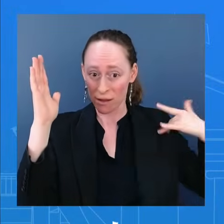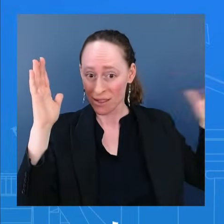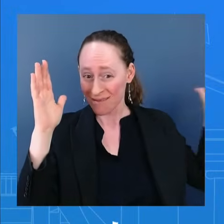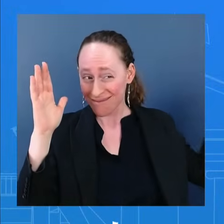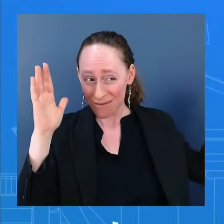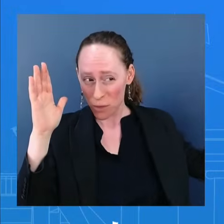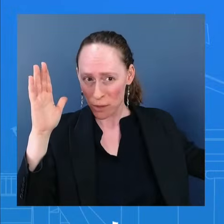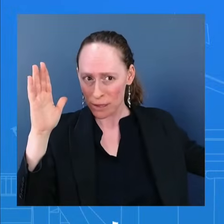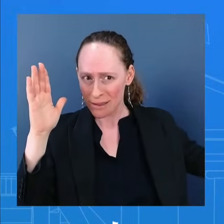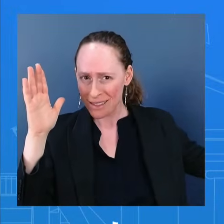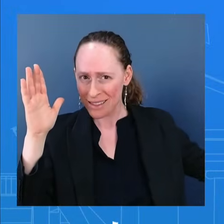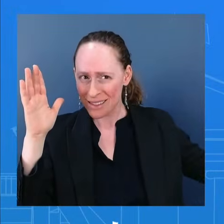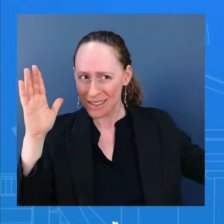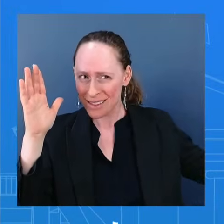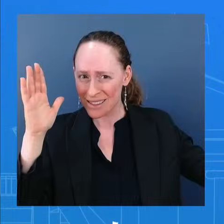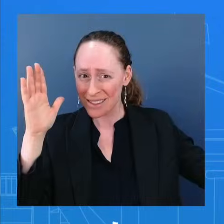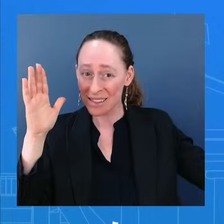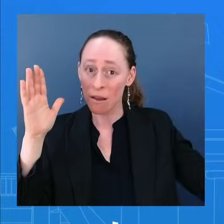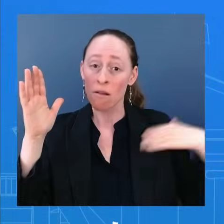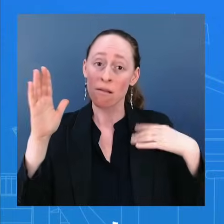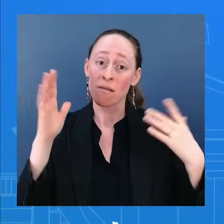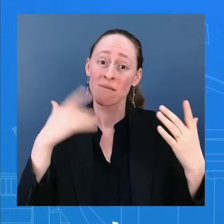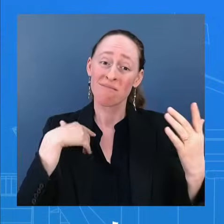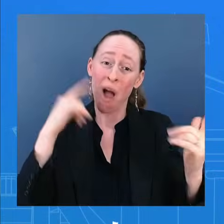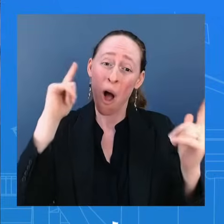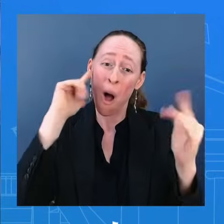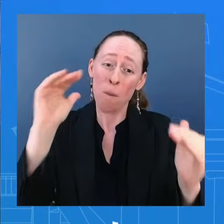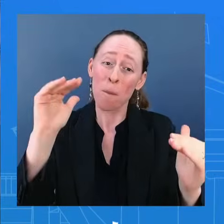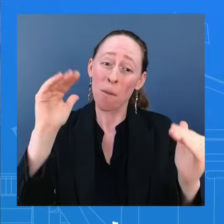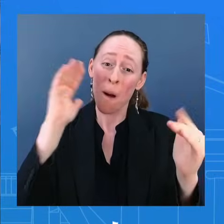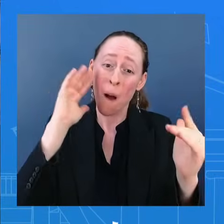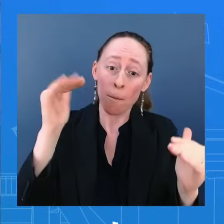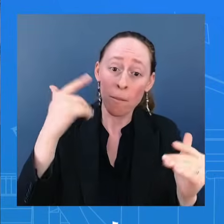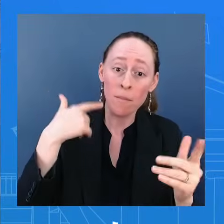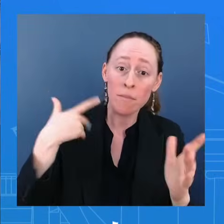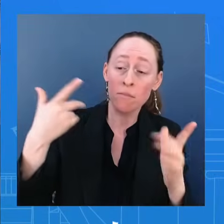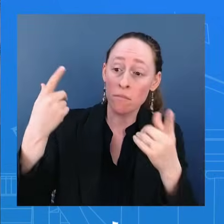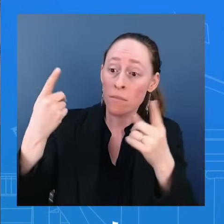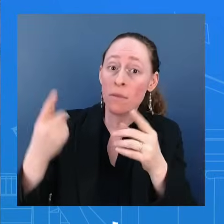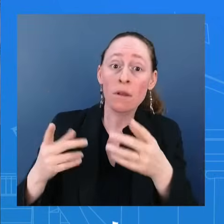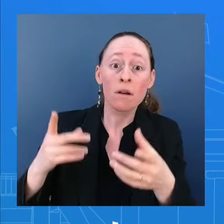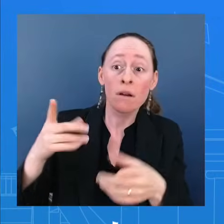may give us an opportunity to learn more. The Press: Are you directly in touch with the Iranians about this at all? Mr. Kirby: We have been in touch --